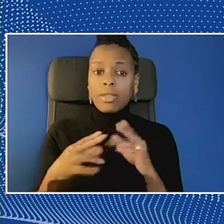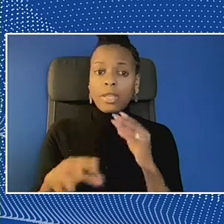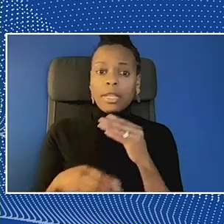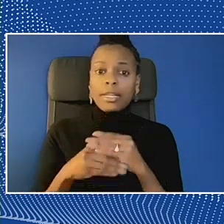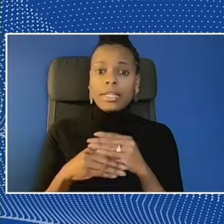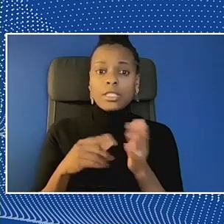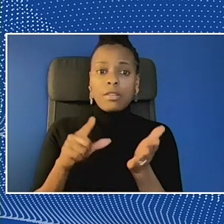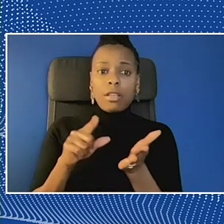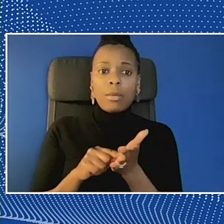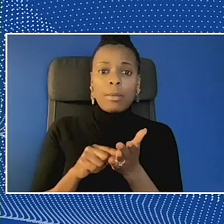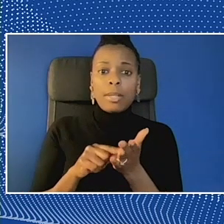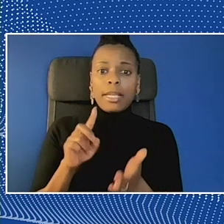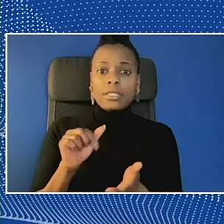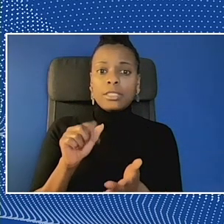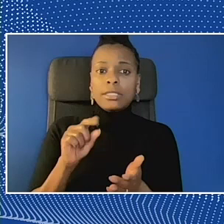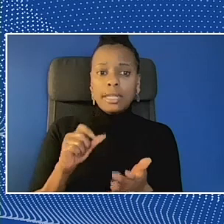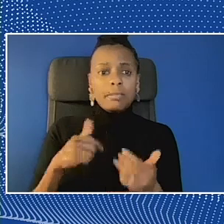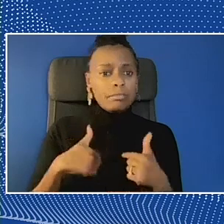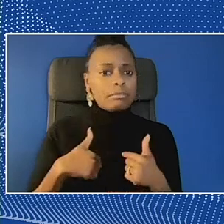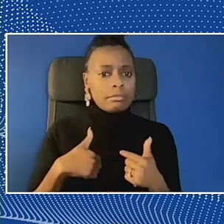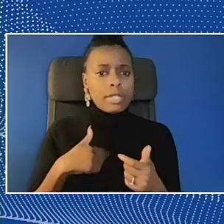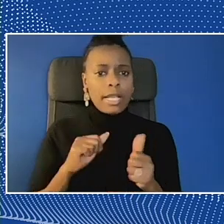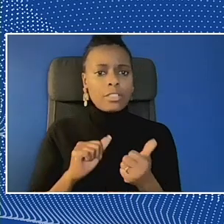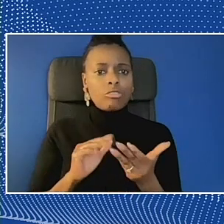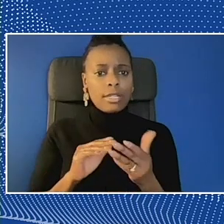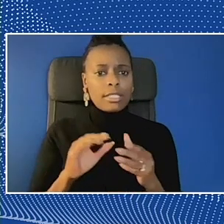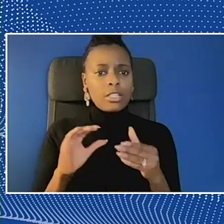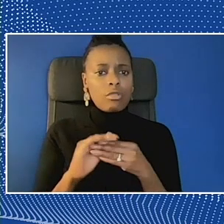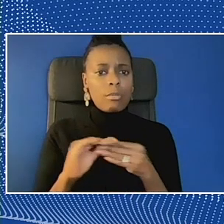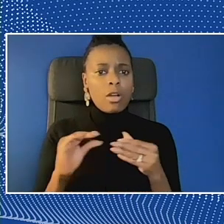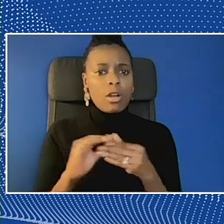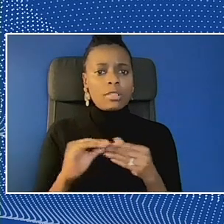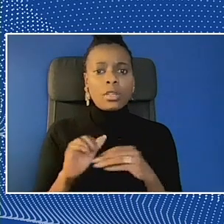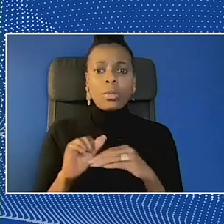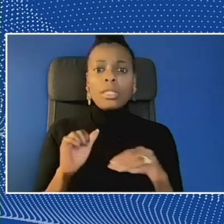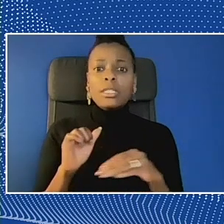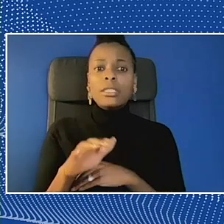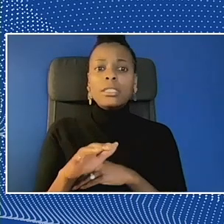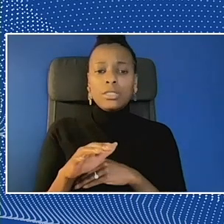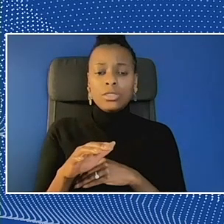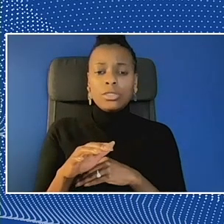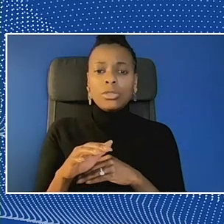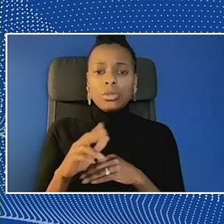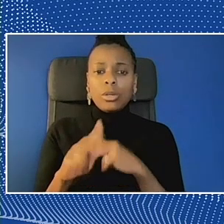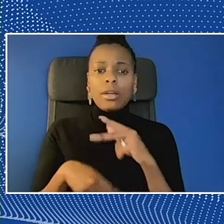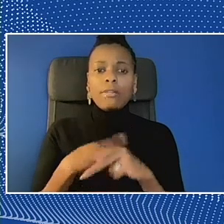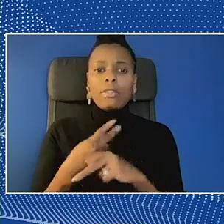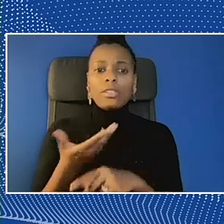that in the remarks that we did send you a version last evening that was- and also